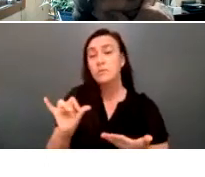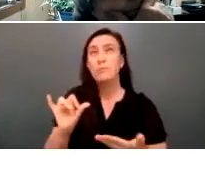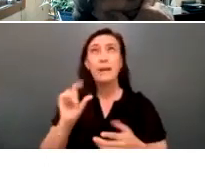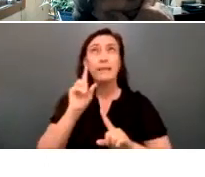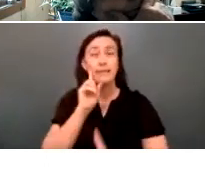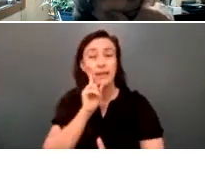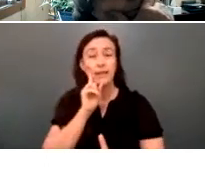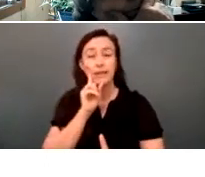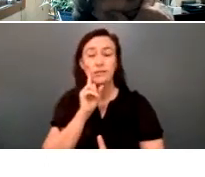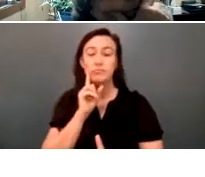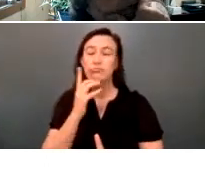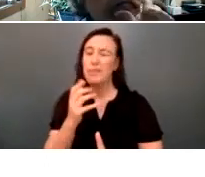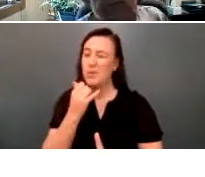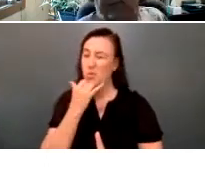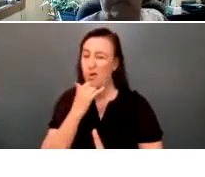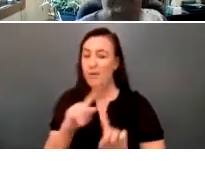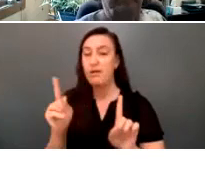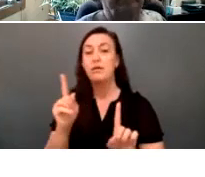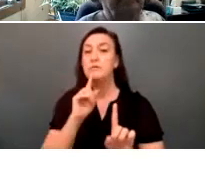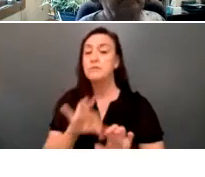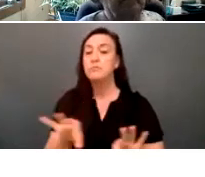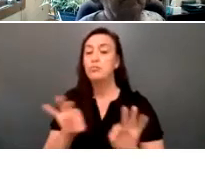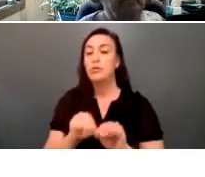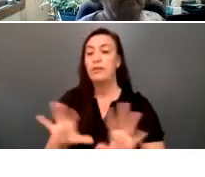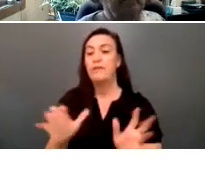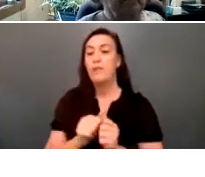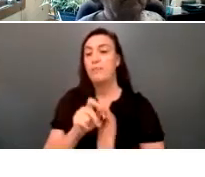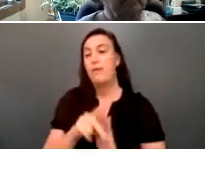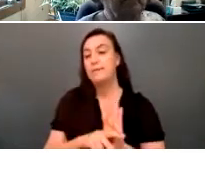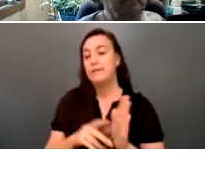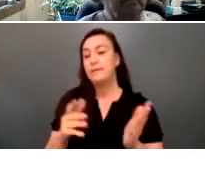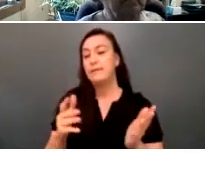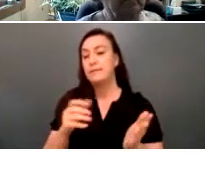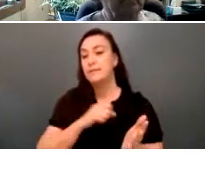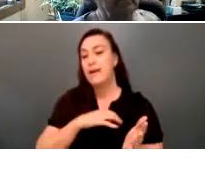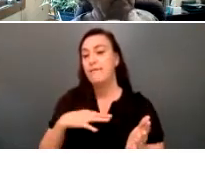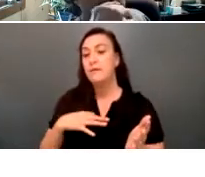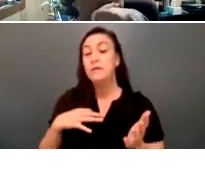This is where it would be really important to clarify with that policy. Staff is if you are going to choose